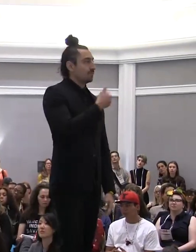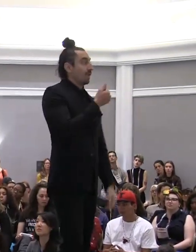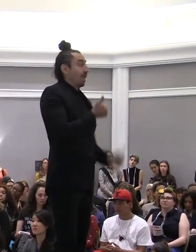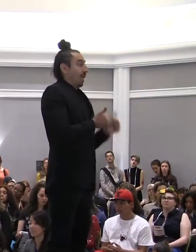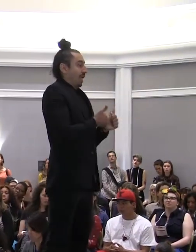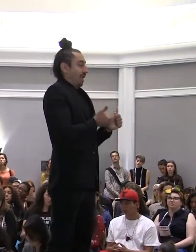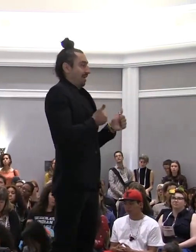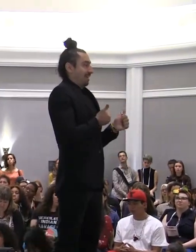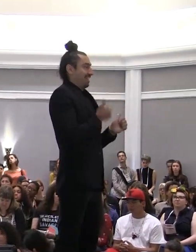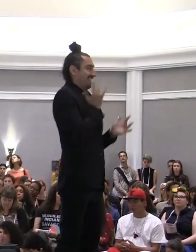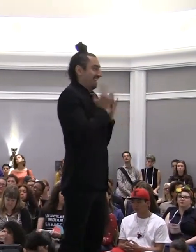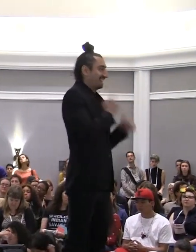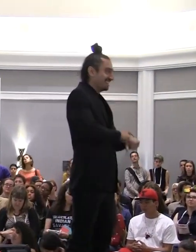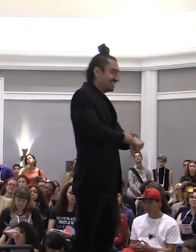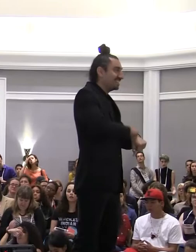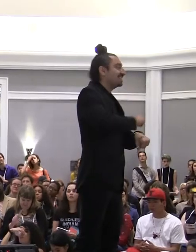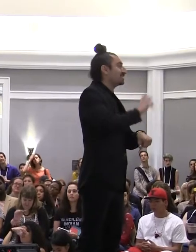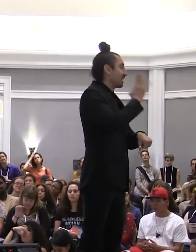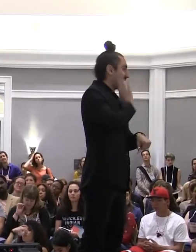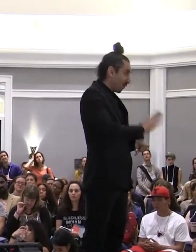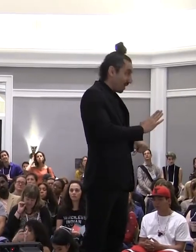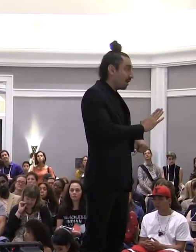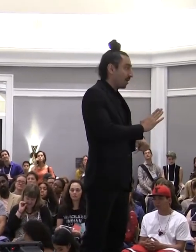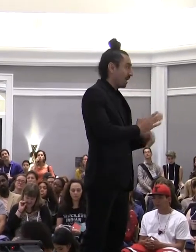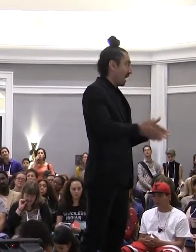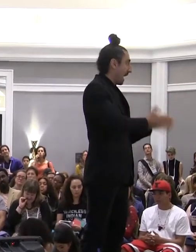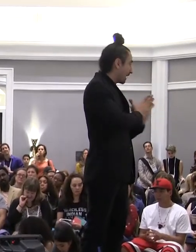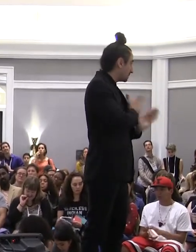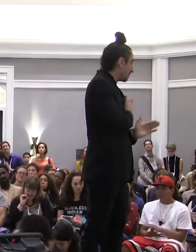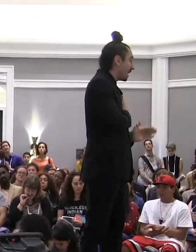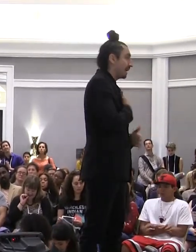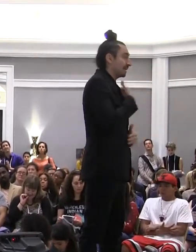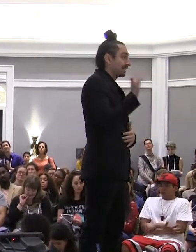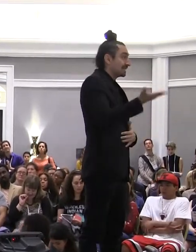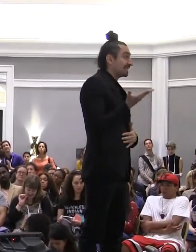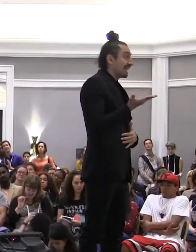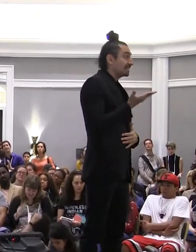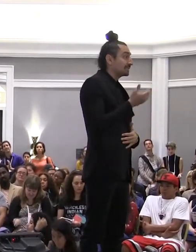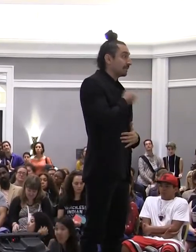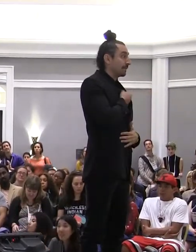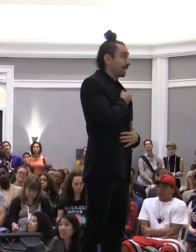So I'm going to ask my guest speakers to keep up the pace with me, okay?